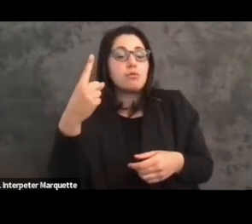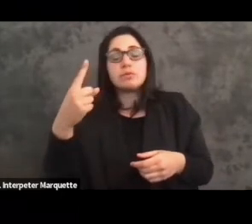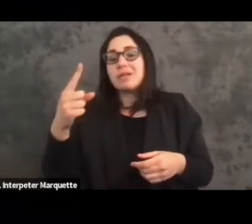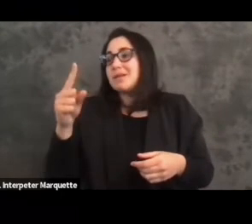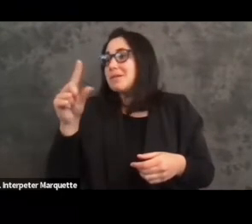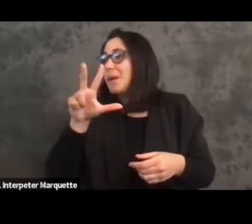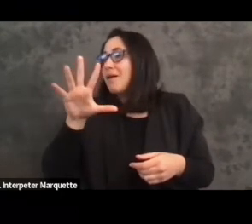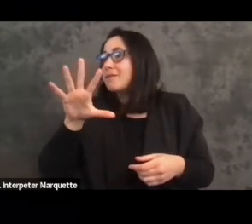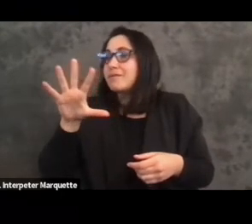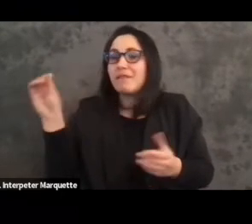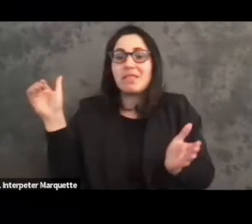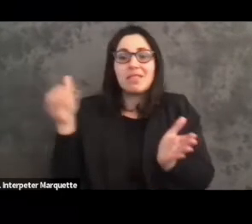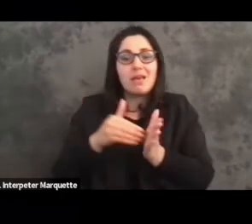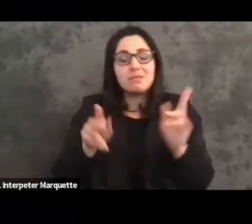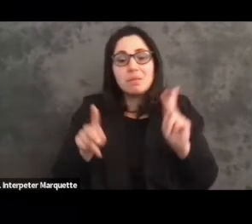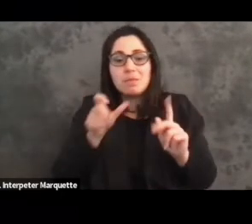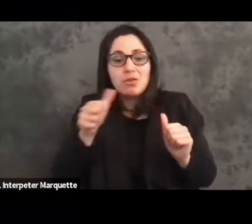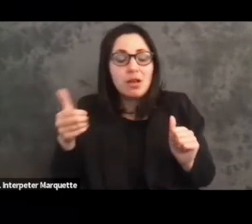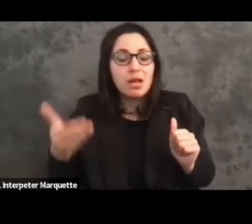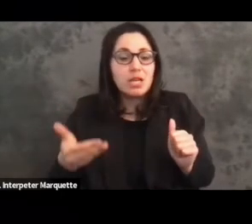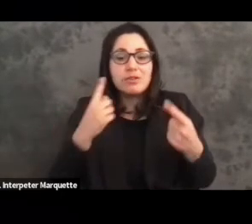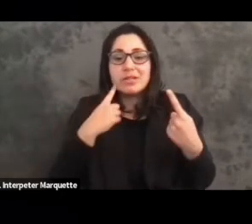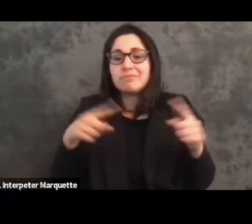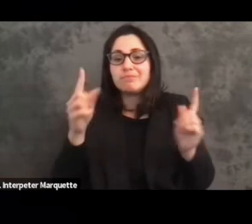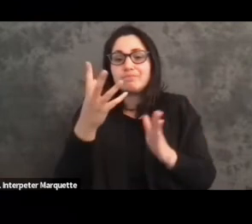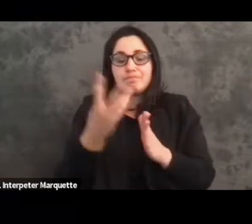all. In the US alone more than half a million people